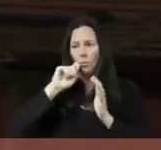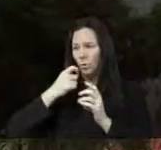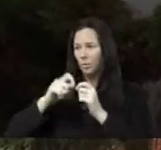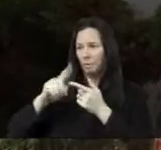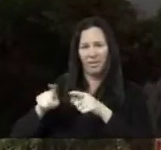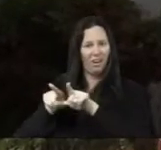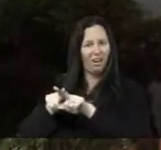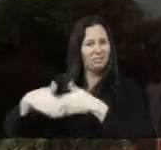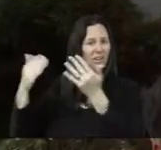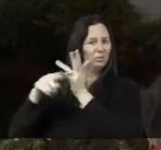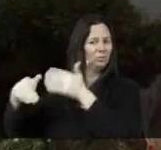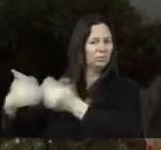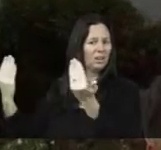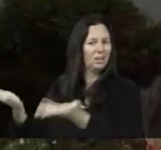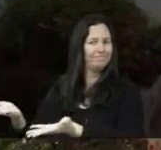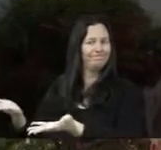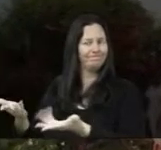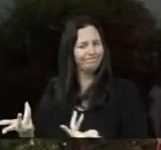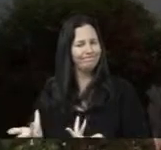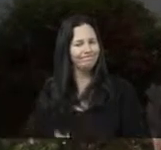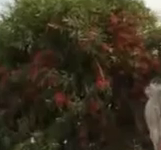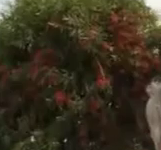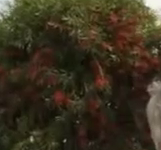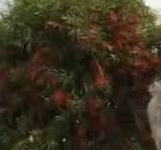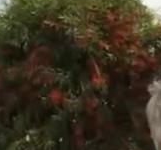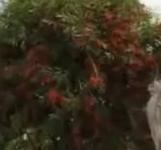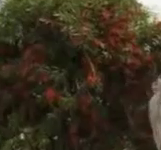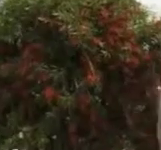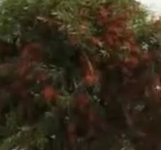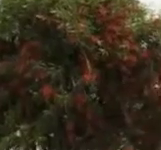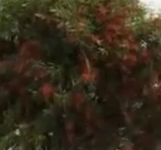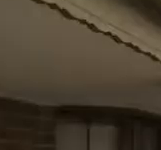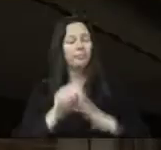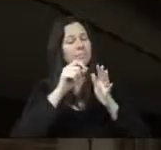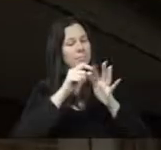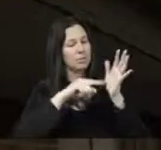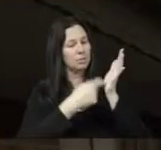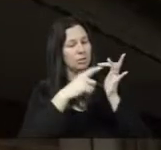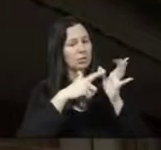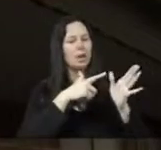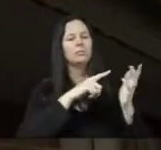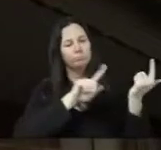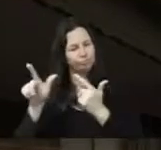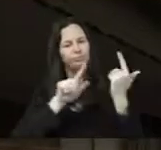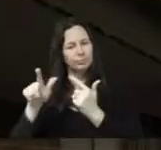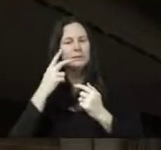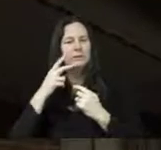Sort of gets to you after a while, mmm. Patricia goes to see Peter's caregiver.